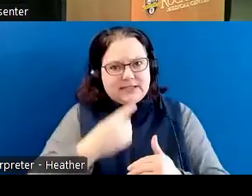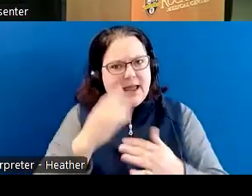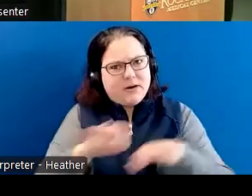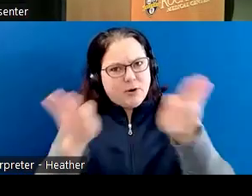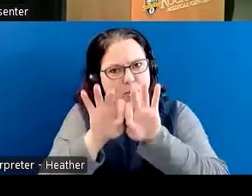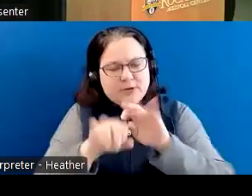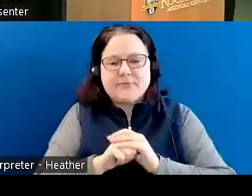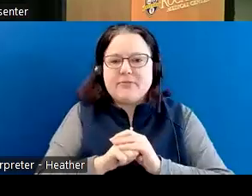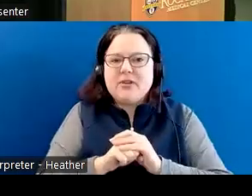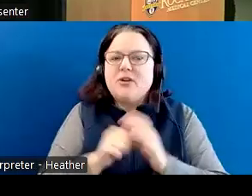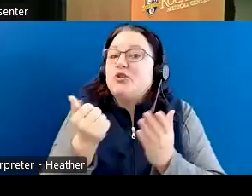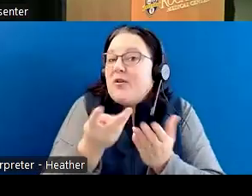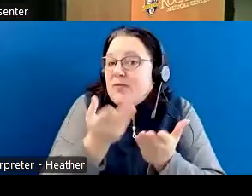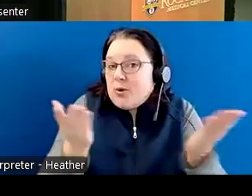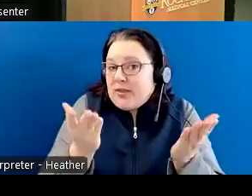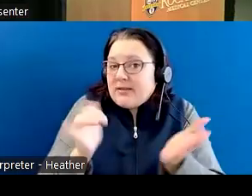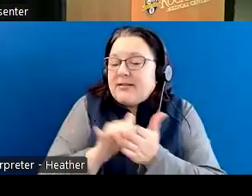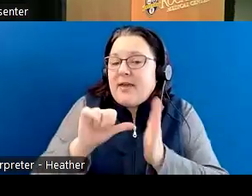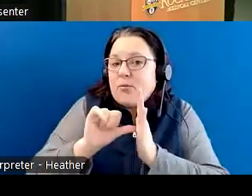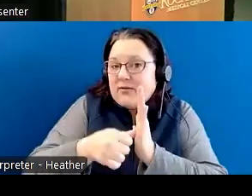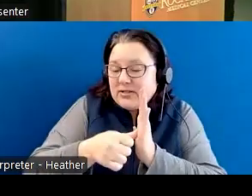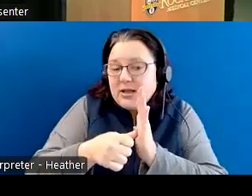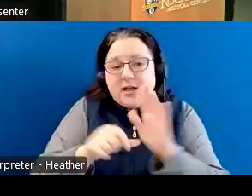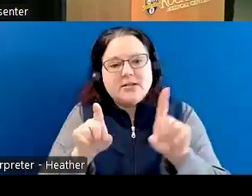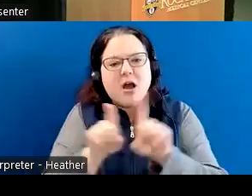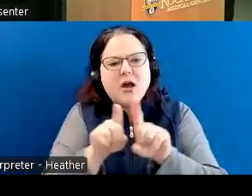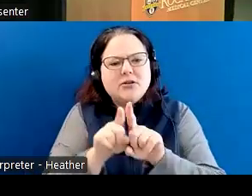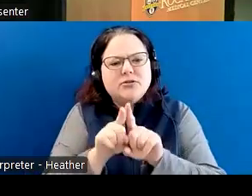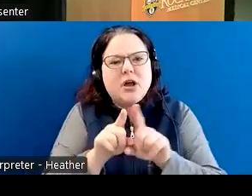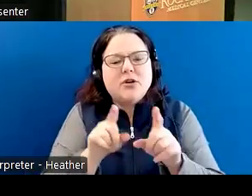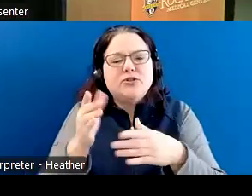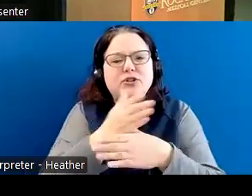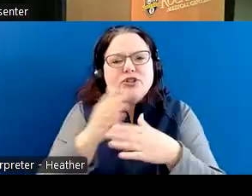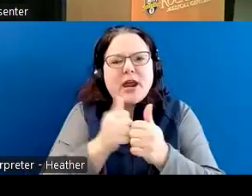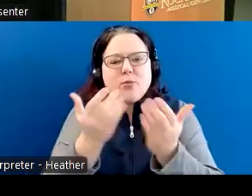here's a few things that they've highlighted and also just to share with you how that's reinforced